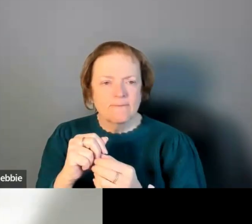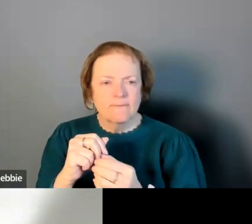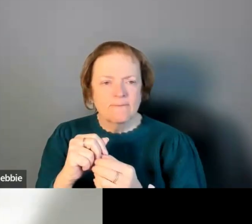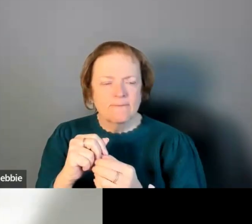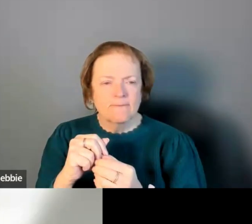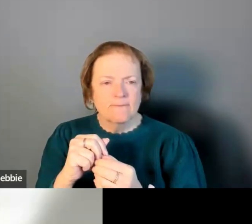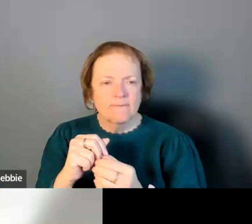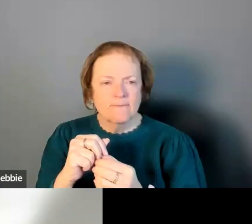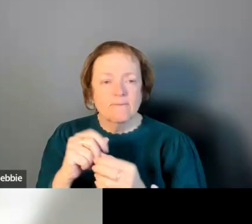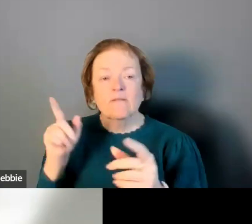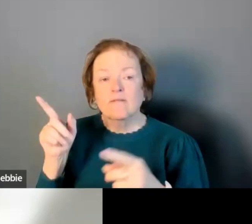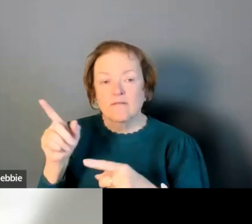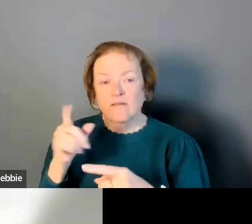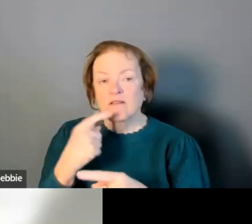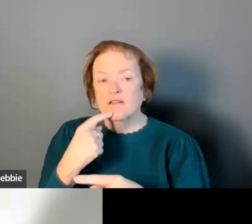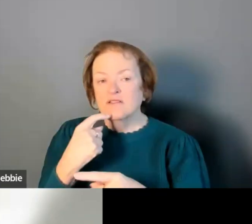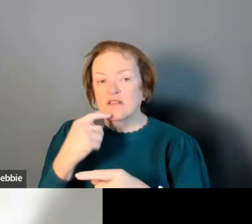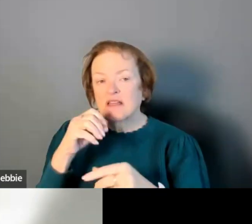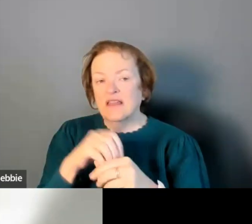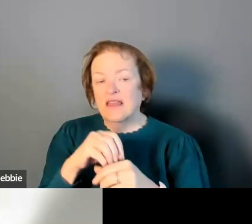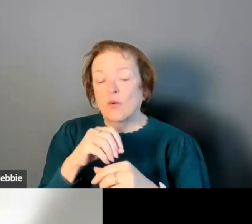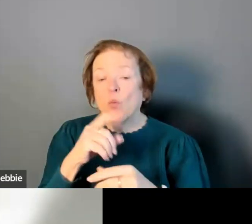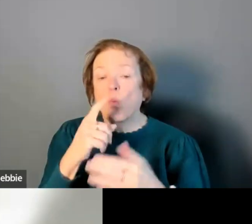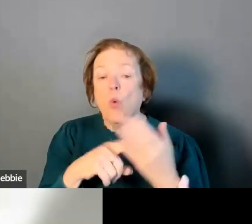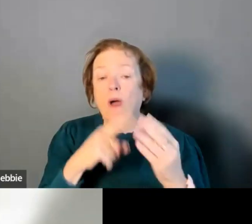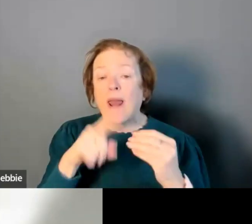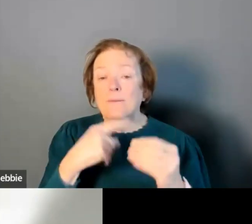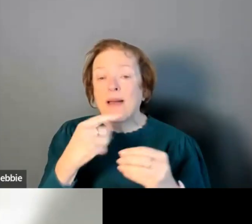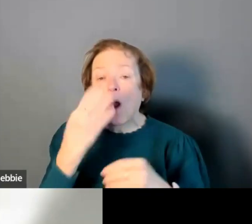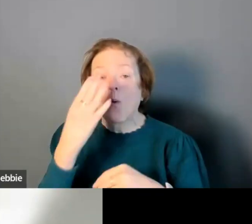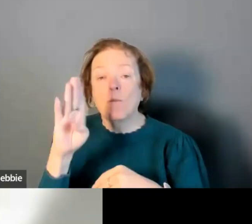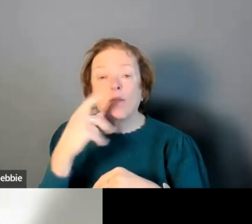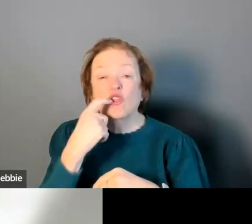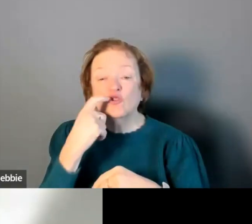Joanna put in the chat, what about Bluetooth connectivity and testing platforms?